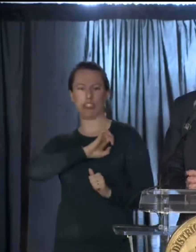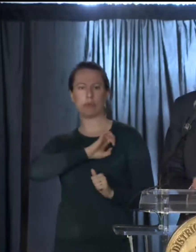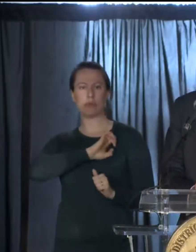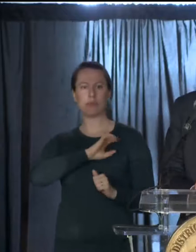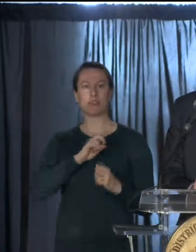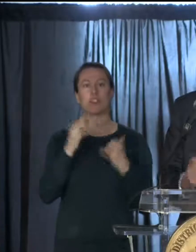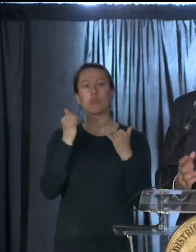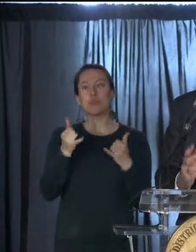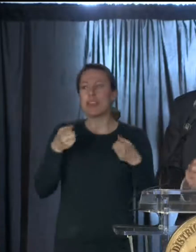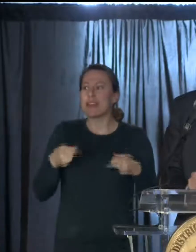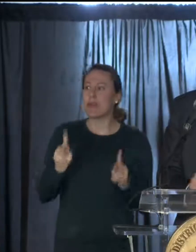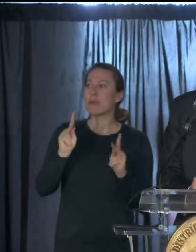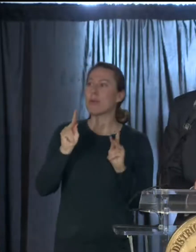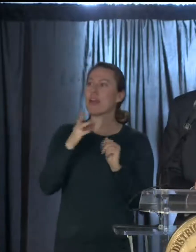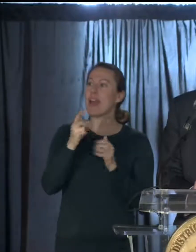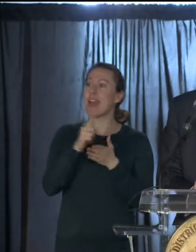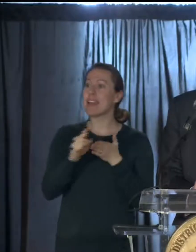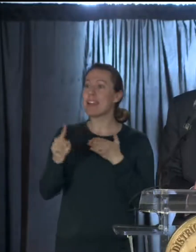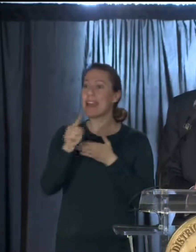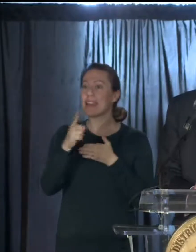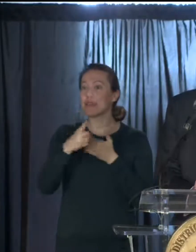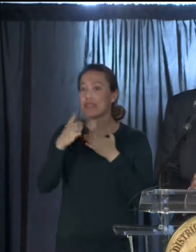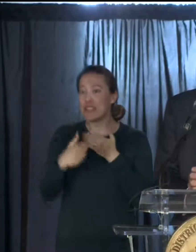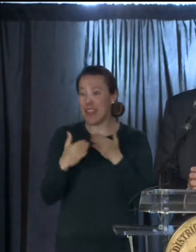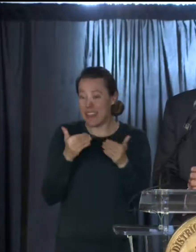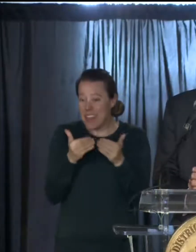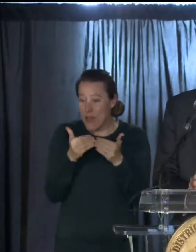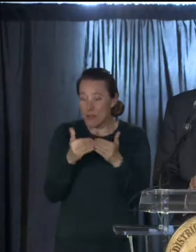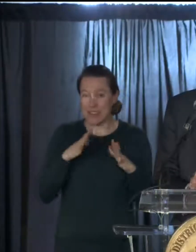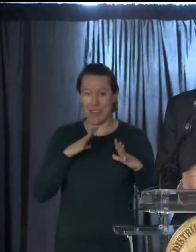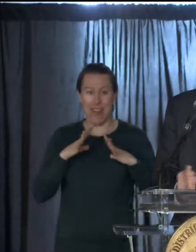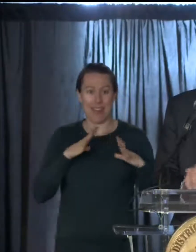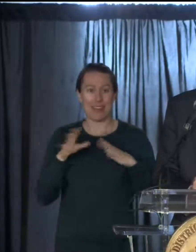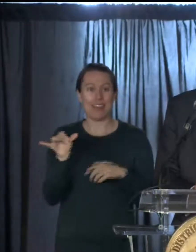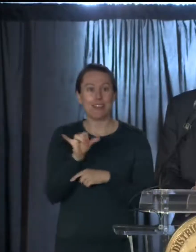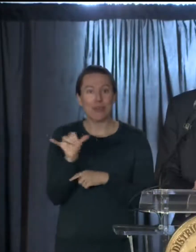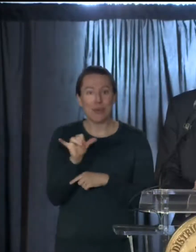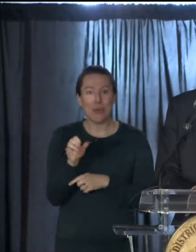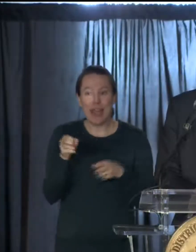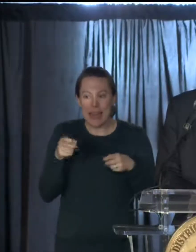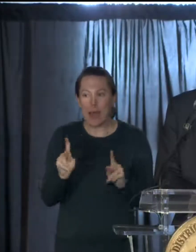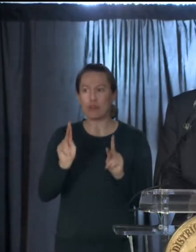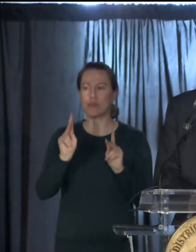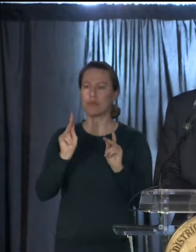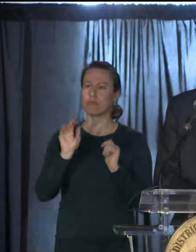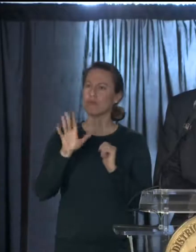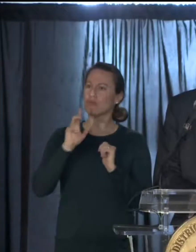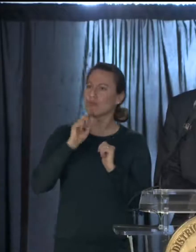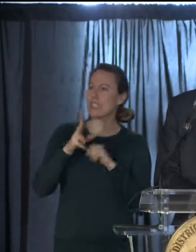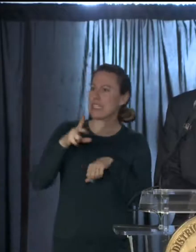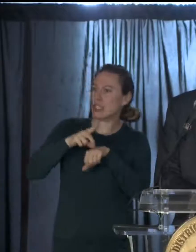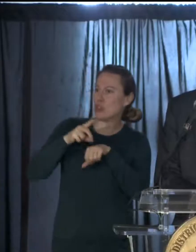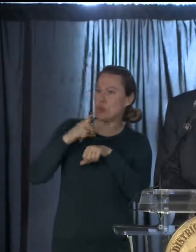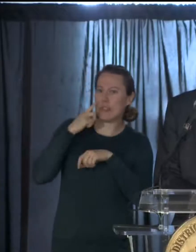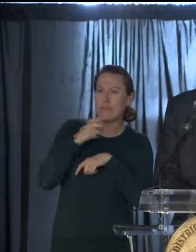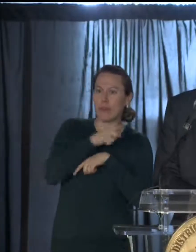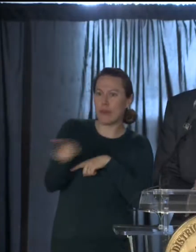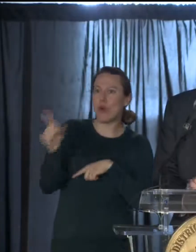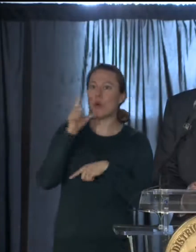OPPORTUNITY AND NEXT WEEKEND AS WE GET TO THE HOLIDAY AN OPPORTUNITY ACTUALLY A DUTY FOR THOSE OF US IN THE DISTRICT TO